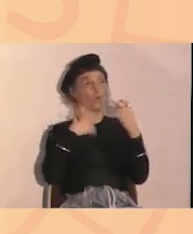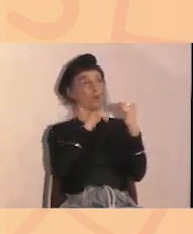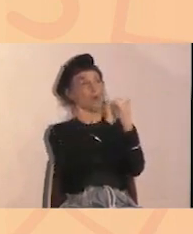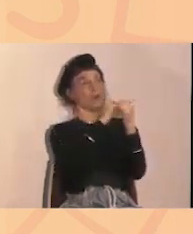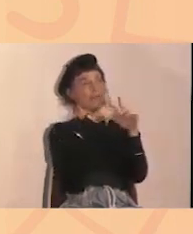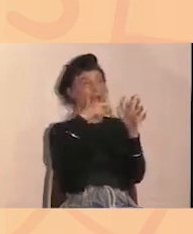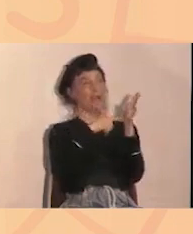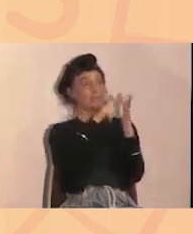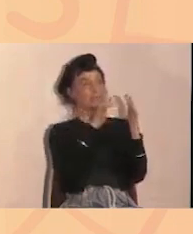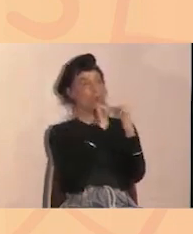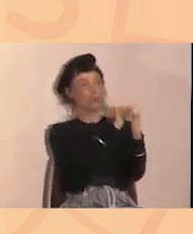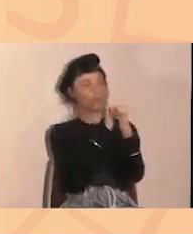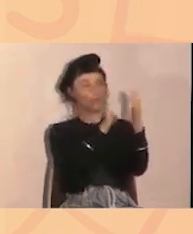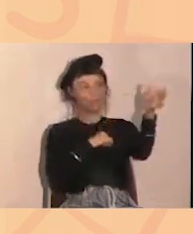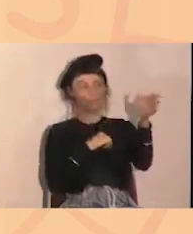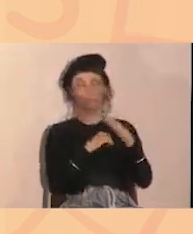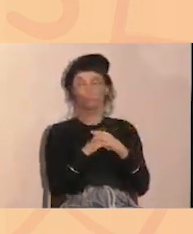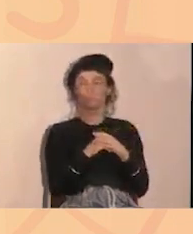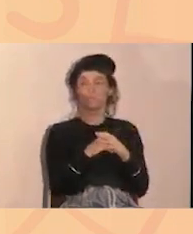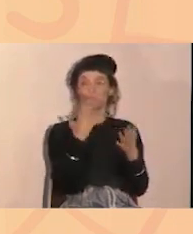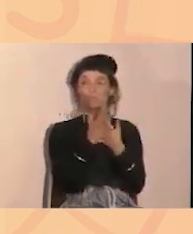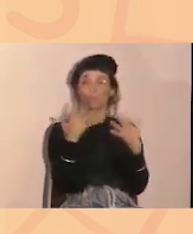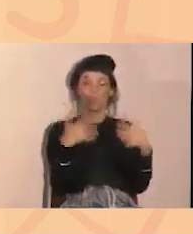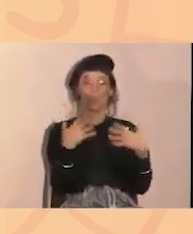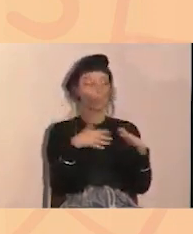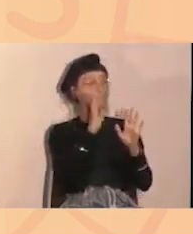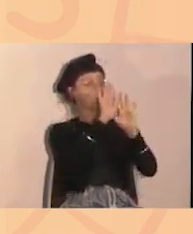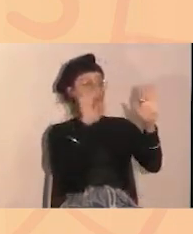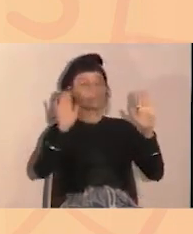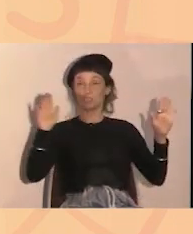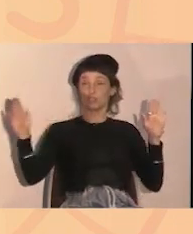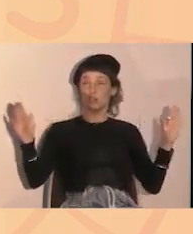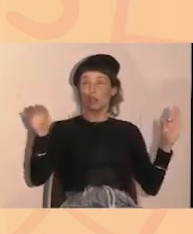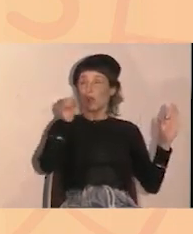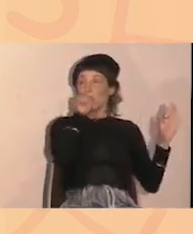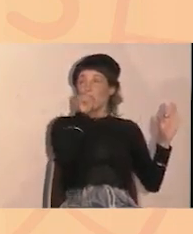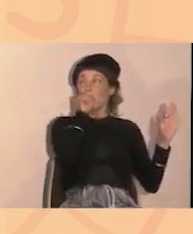This was an incredible exhibition that for me was quite transformative in that it allowed